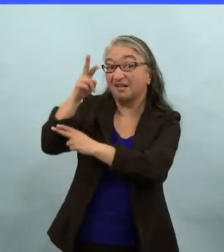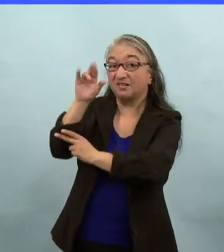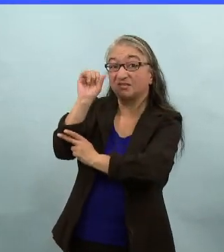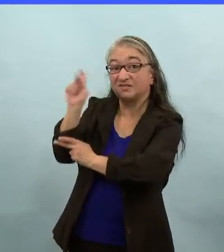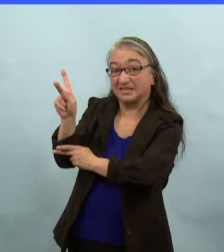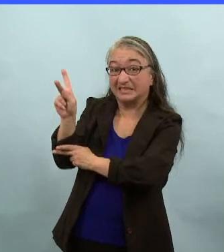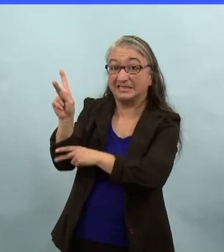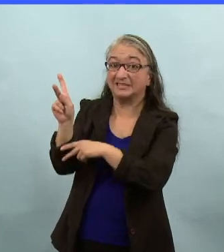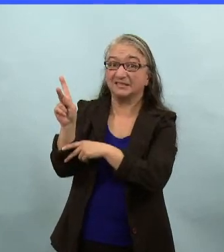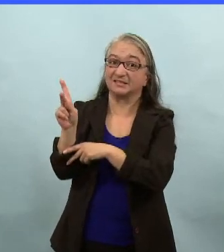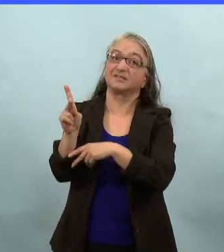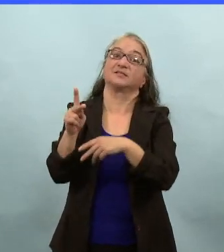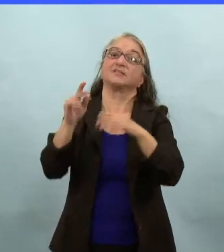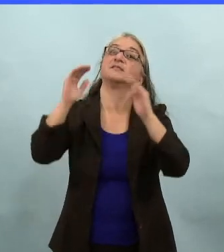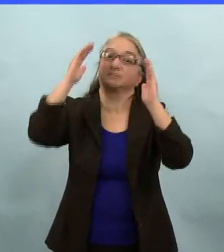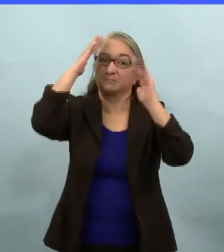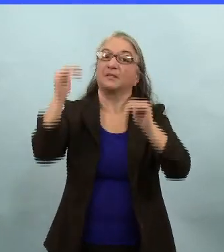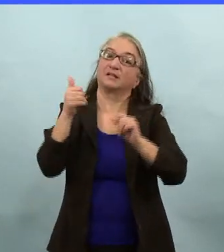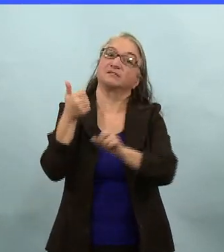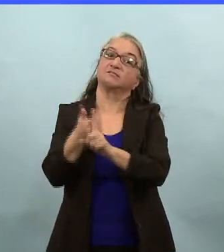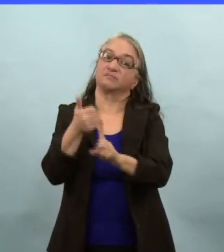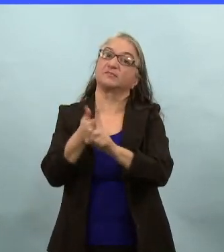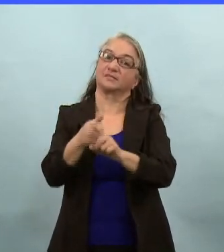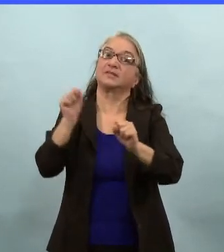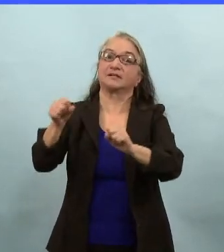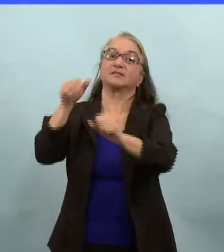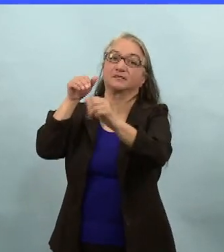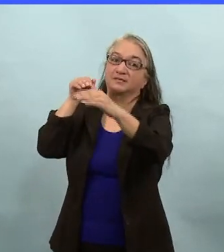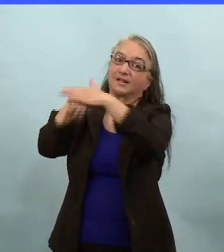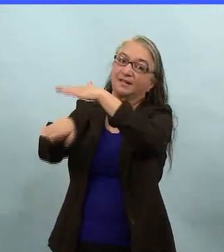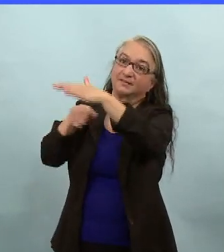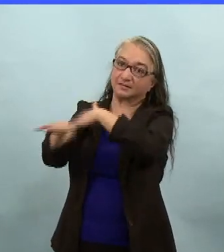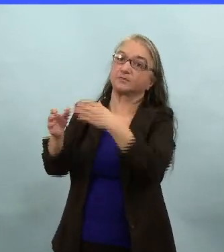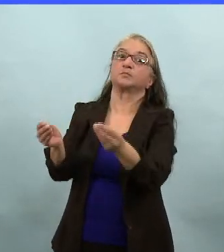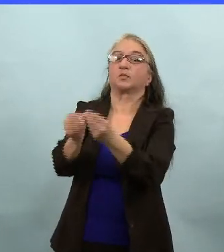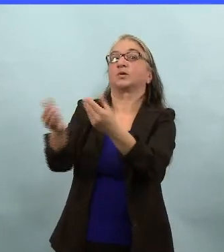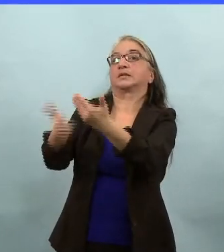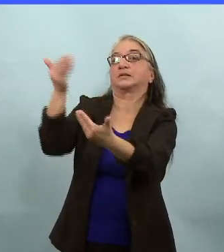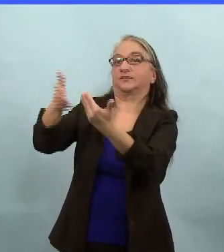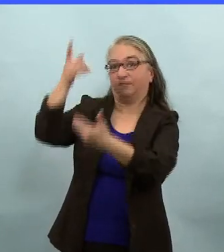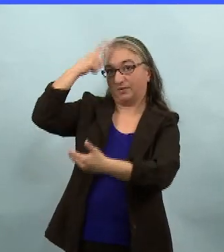easier access and accessing treatment options so right now we have monoclonal antibodies that